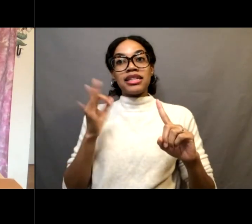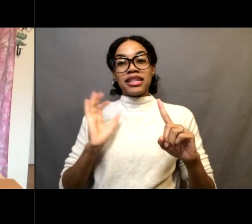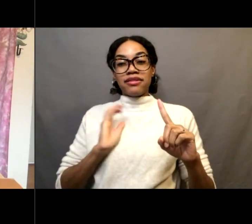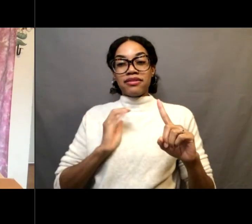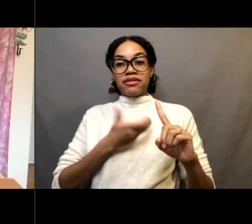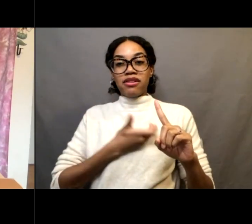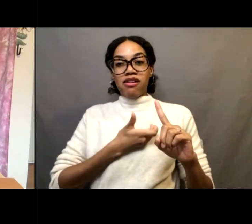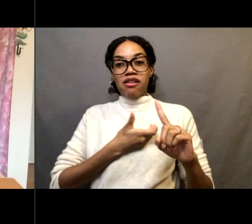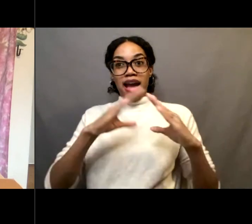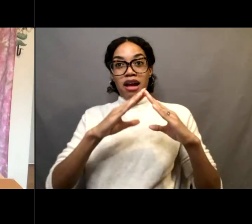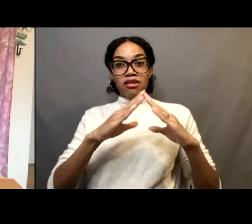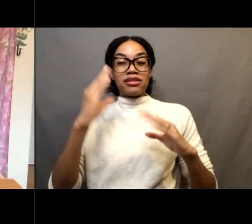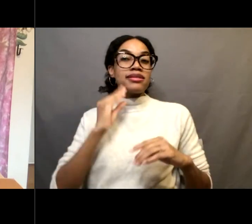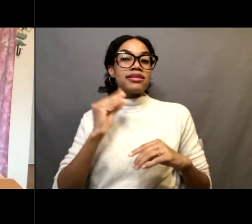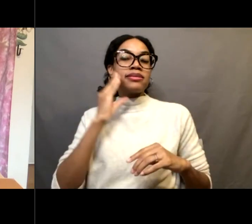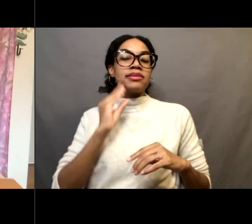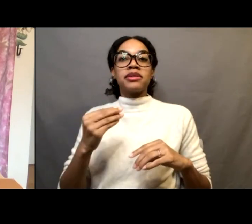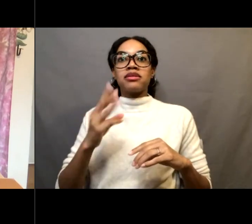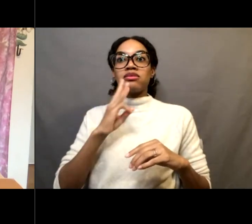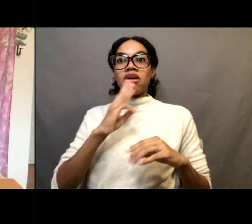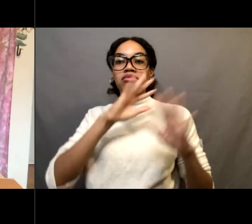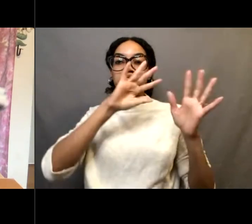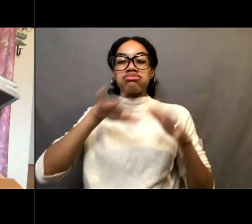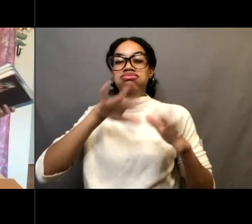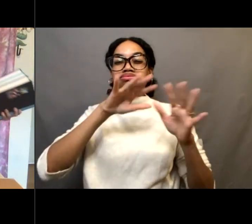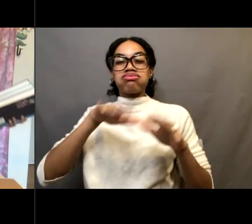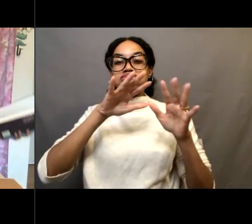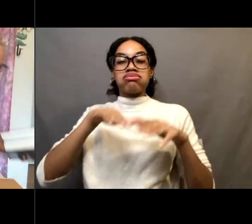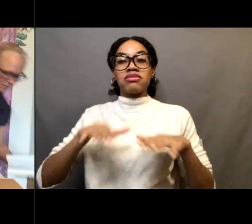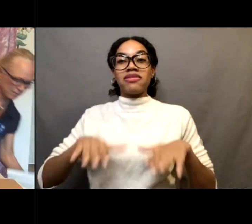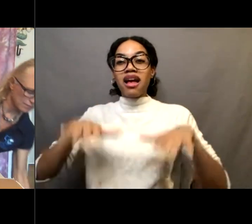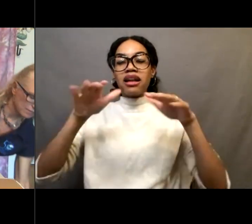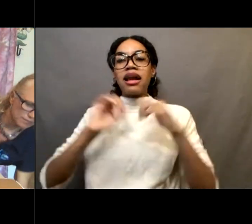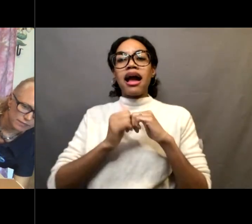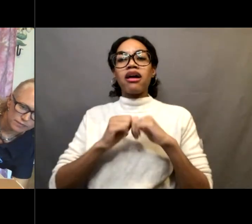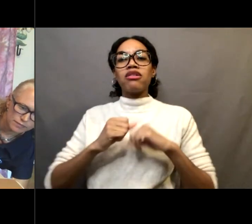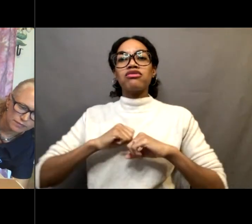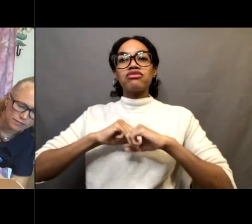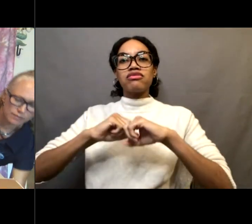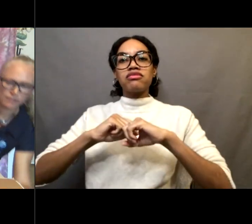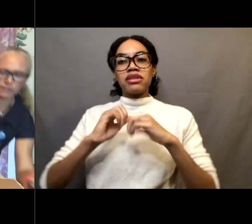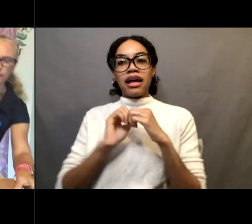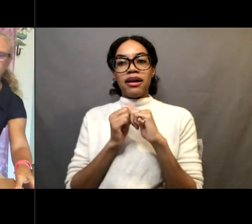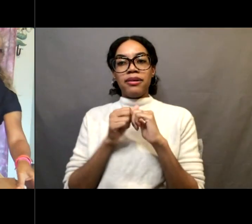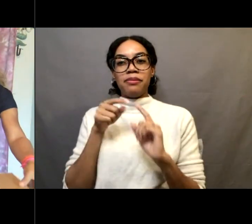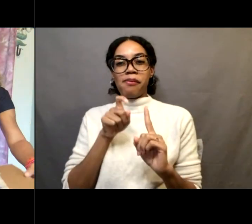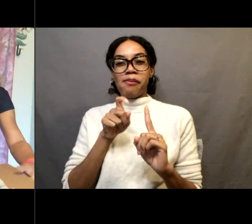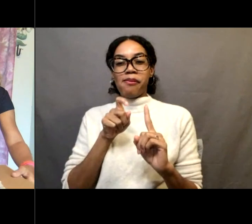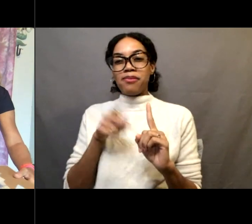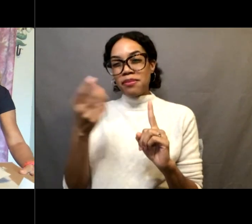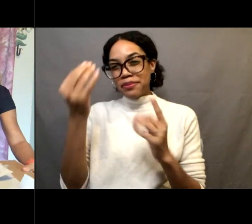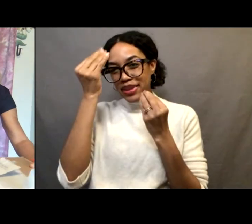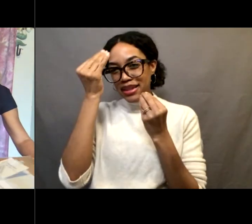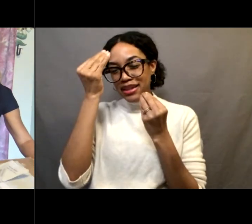to help it survive lots of rain and flooding? So what modifications, put your engineering caps back on.